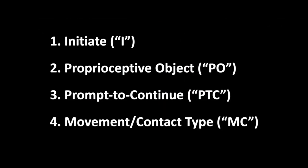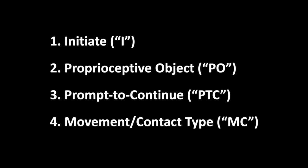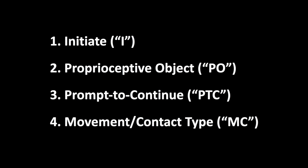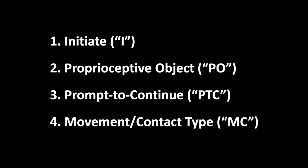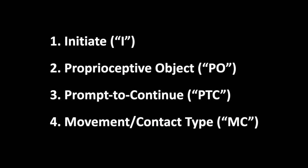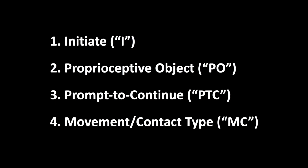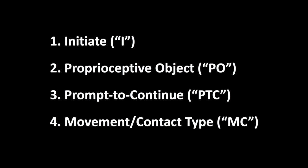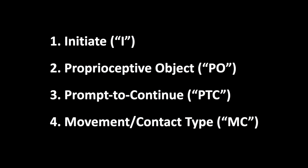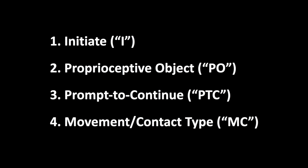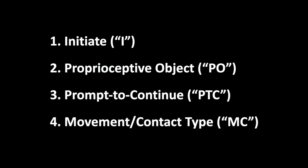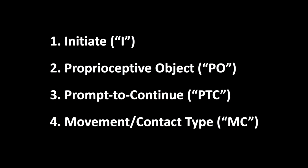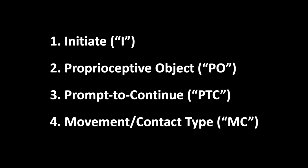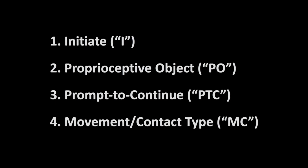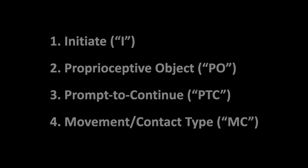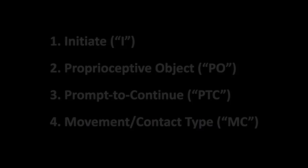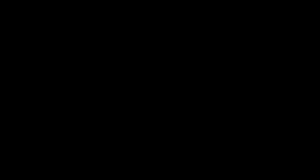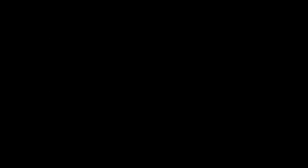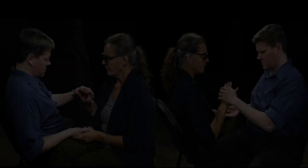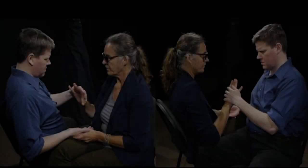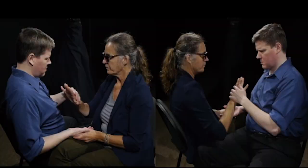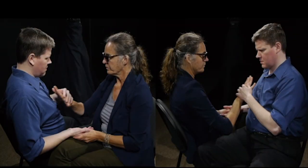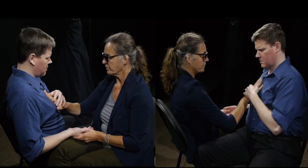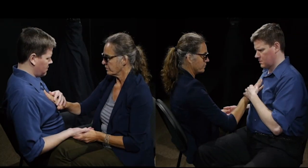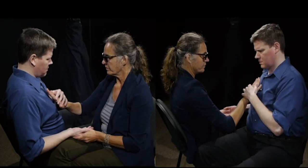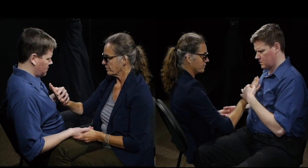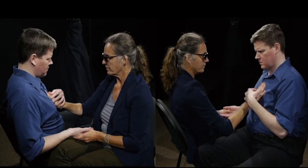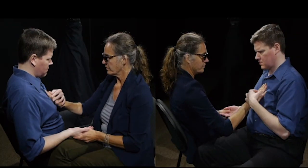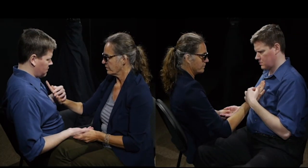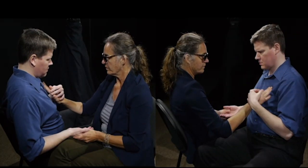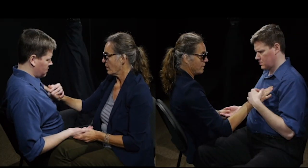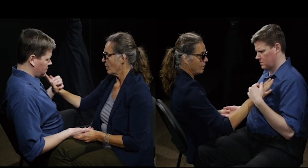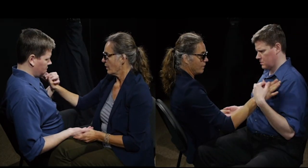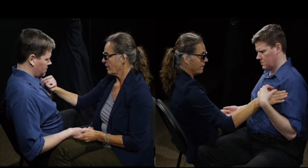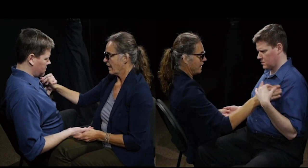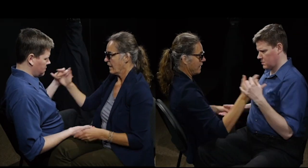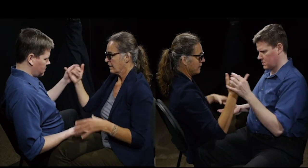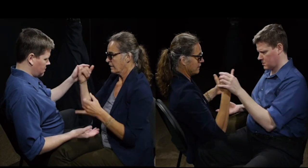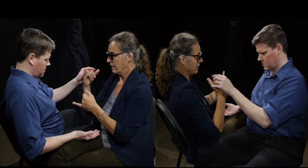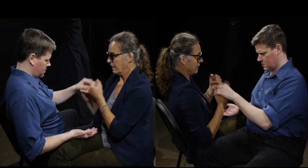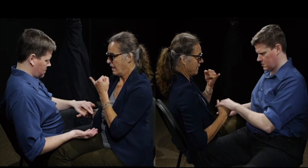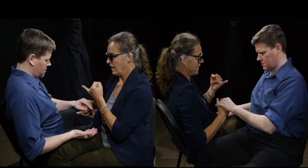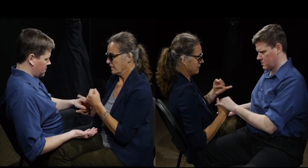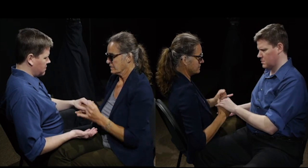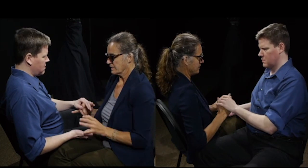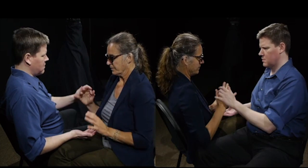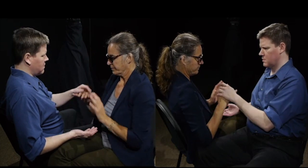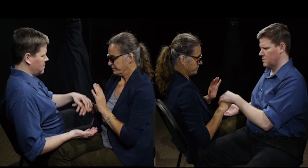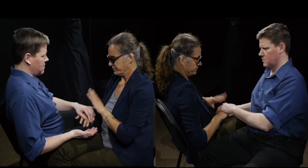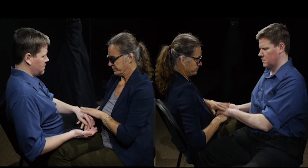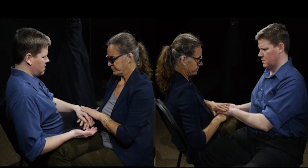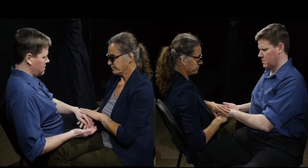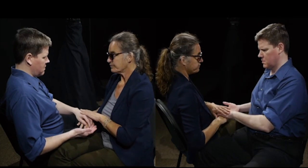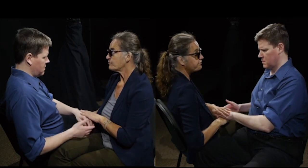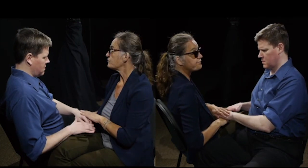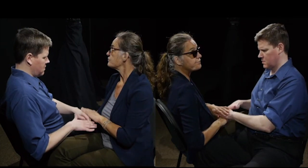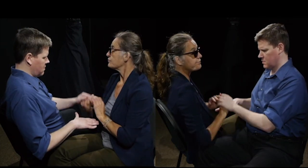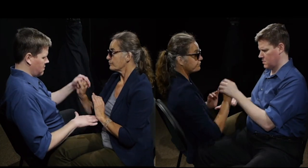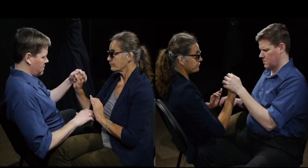[Narrator] Number 4 Movement Contact Type or "MC". [Jelica] The last of the four units is the movement-contact type, or MC.